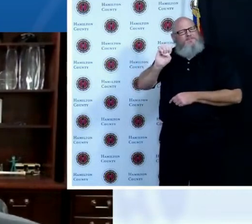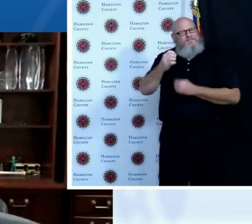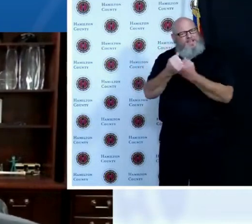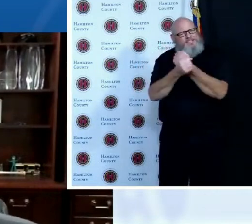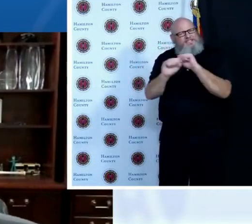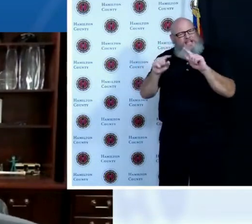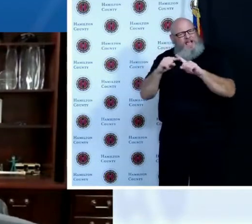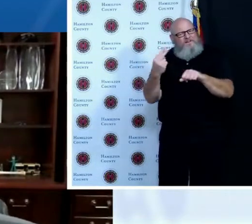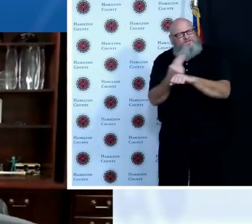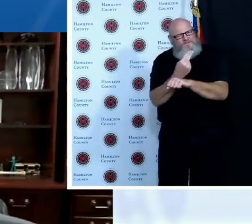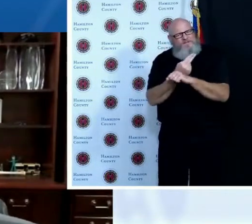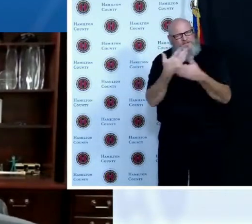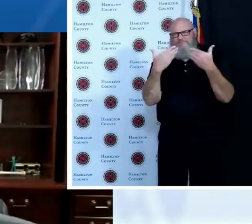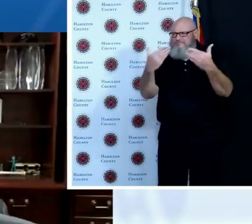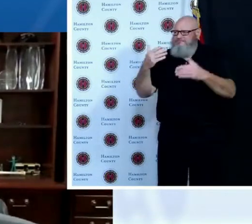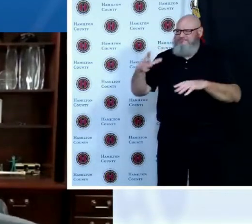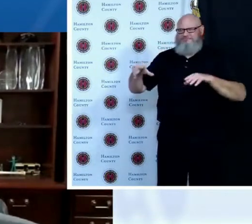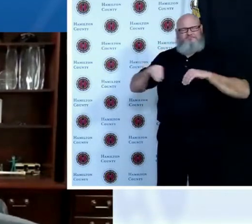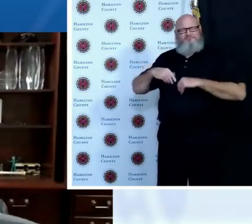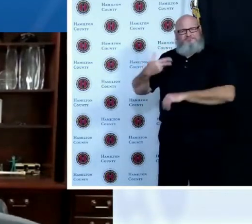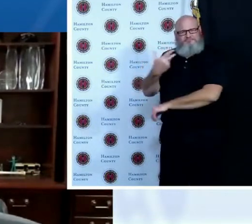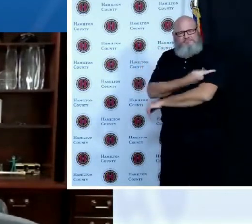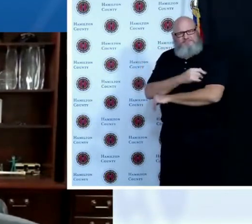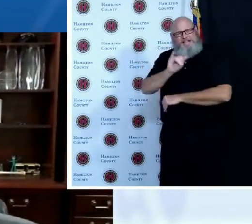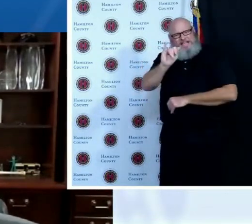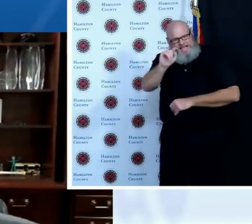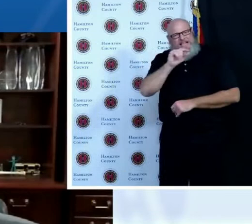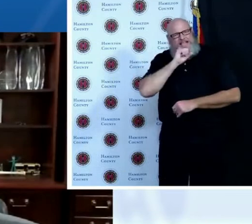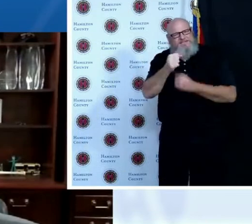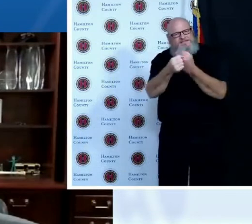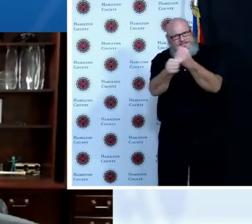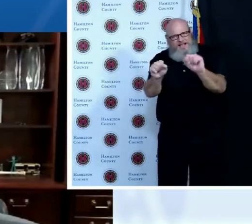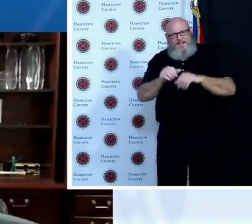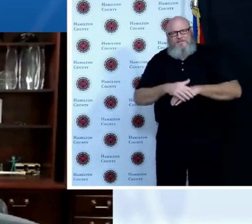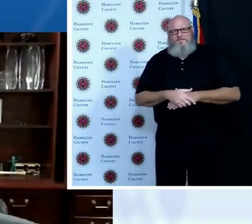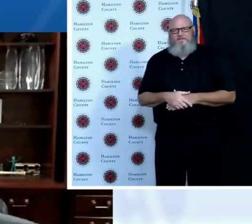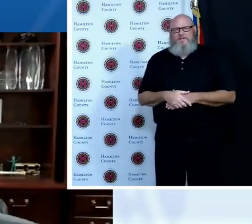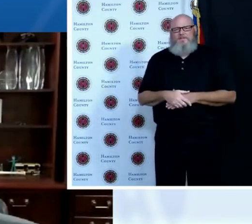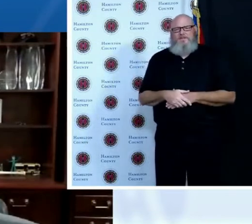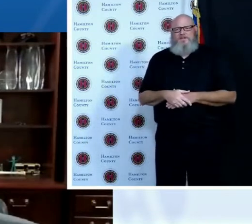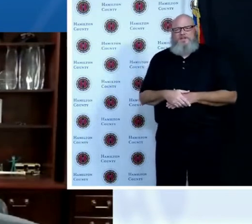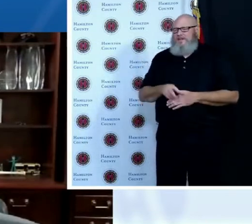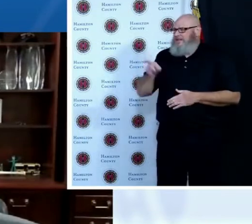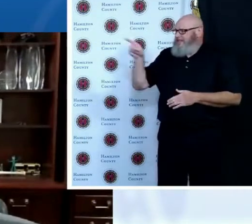on what was already out there in terms of really rapidly developing an effective vaccine in a way